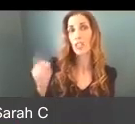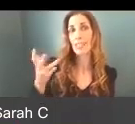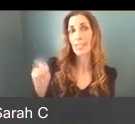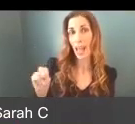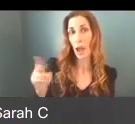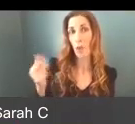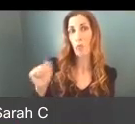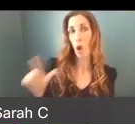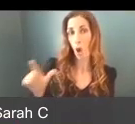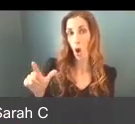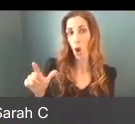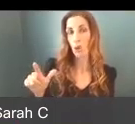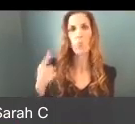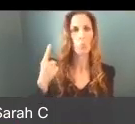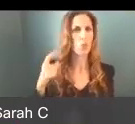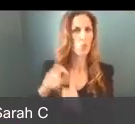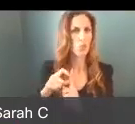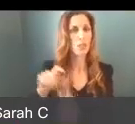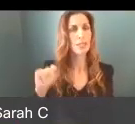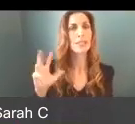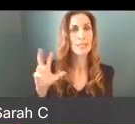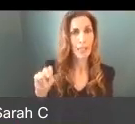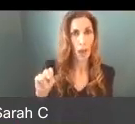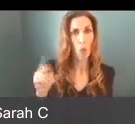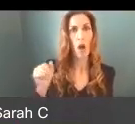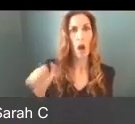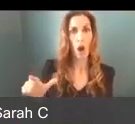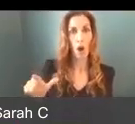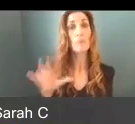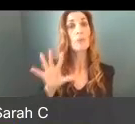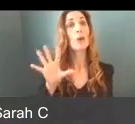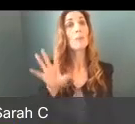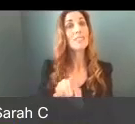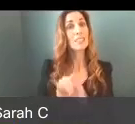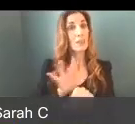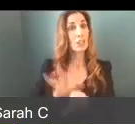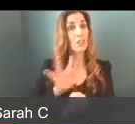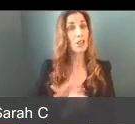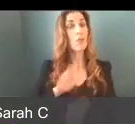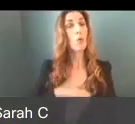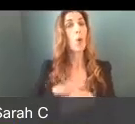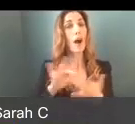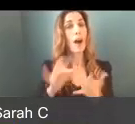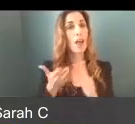all one word, "townhall". Participation is available online, through Zoom or